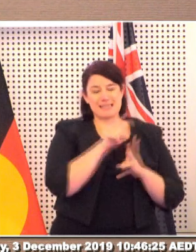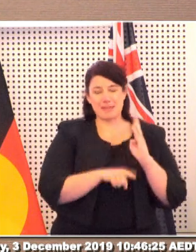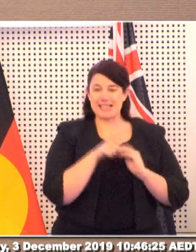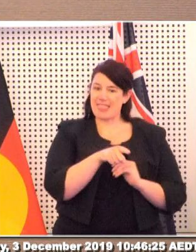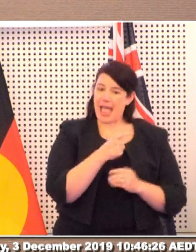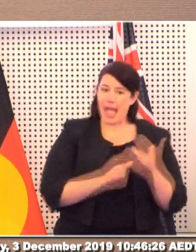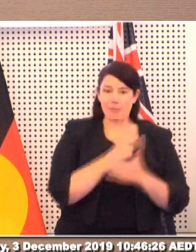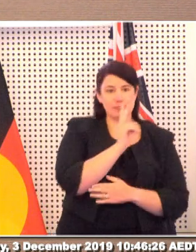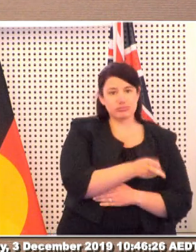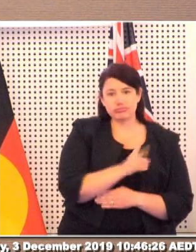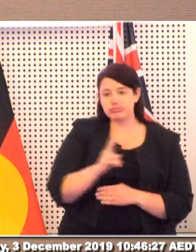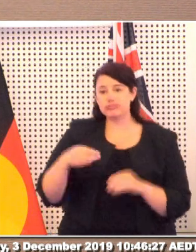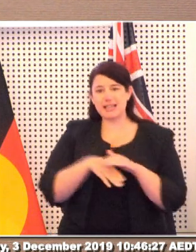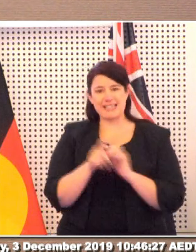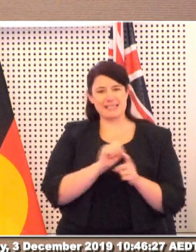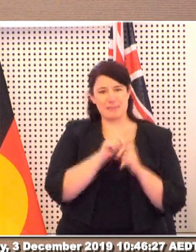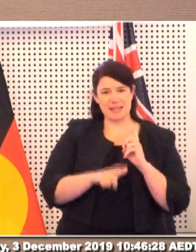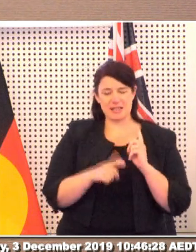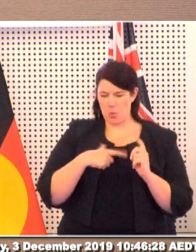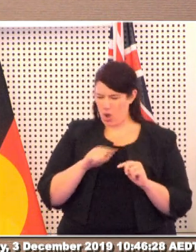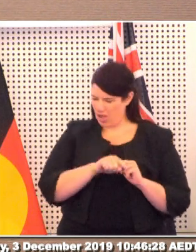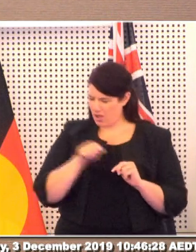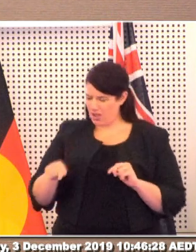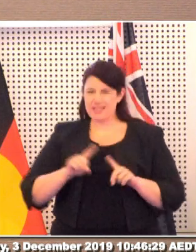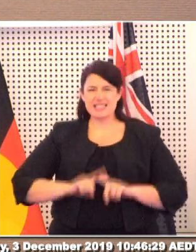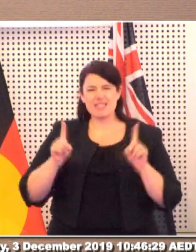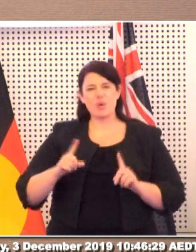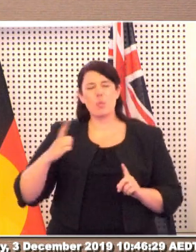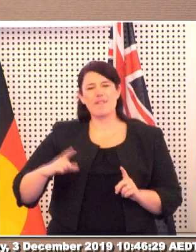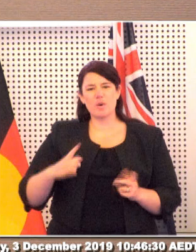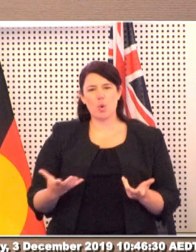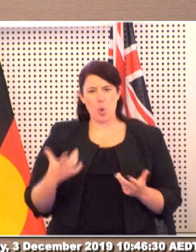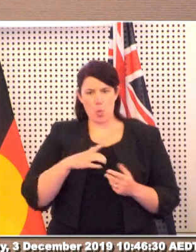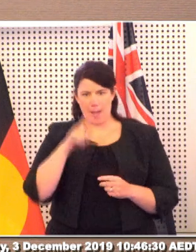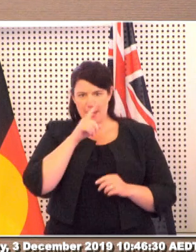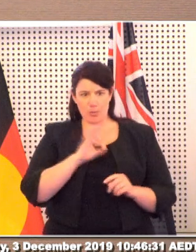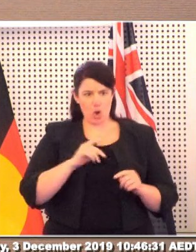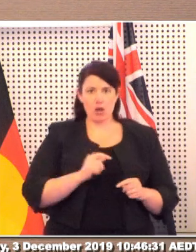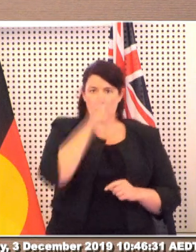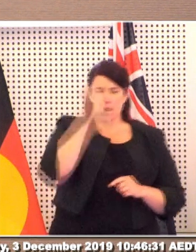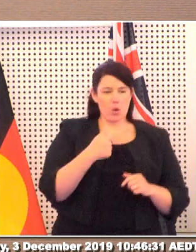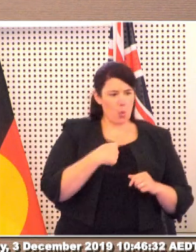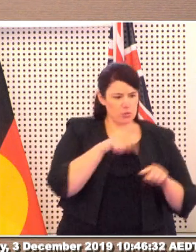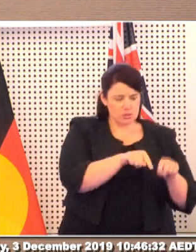why is it that we can’t see this in the same way? Why do we not ask the same questions? And for me, I can’t answer that for you.